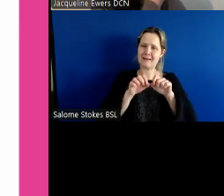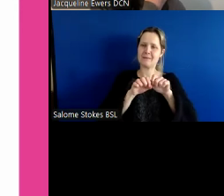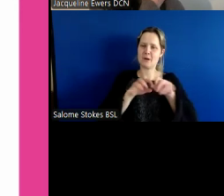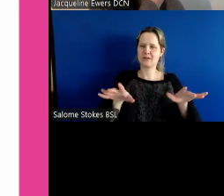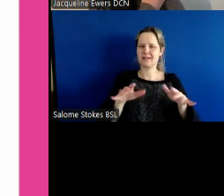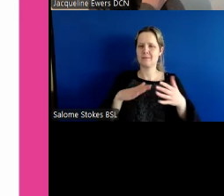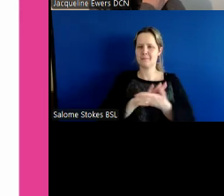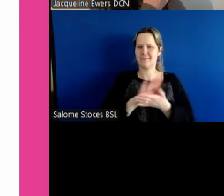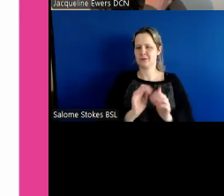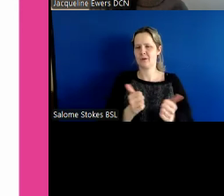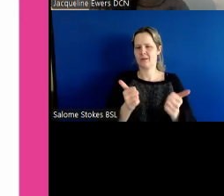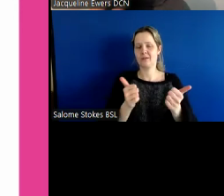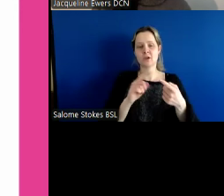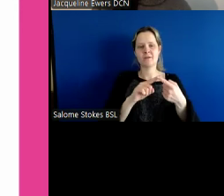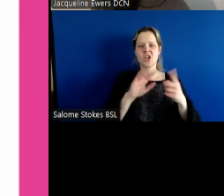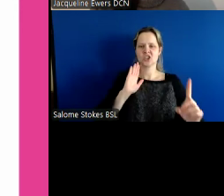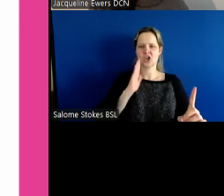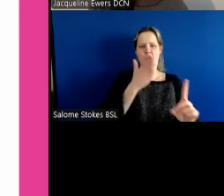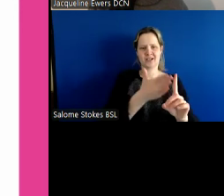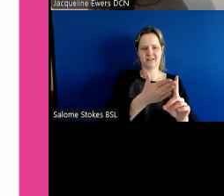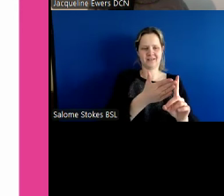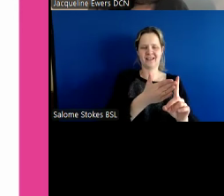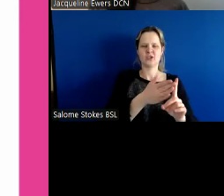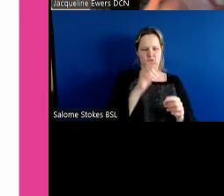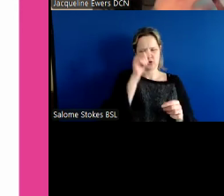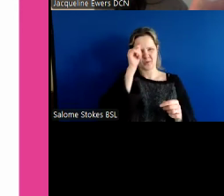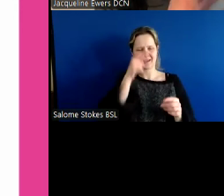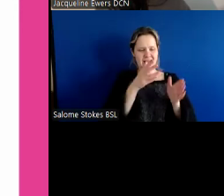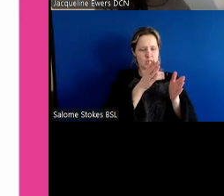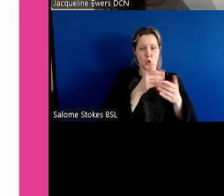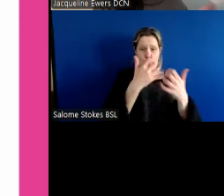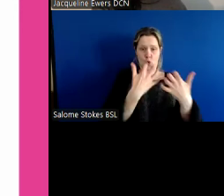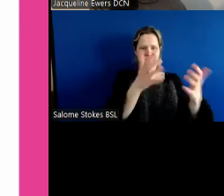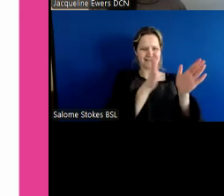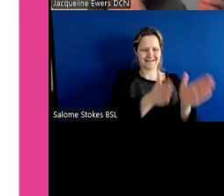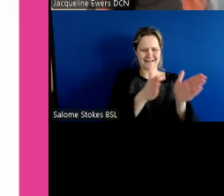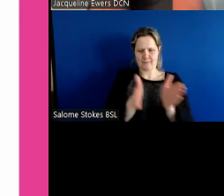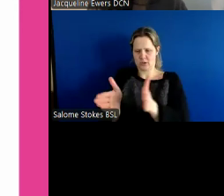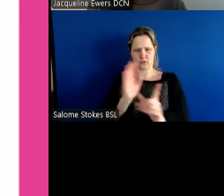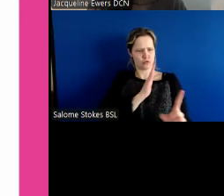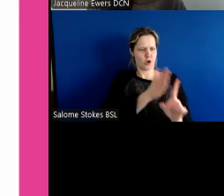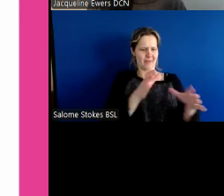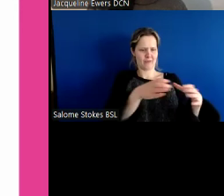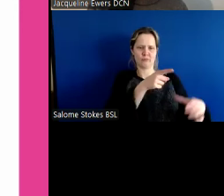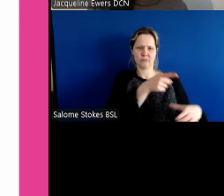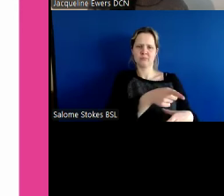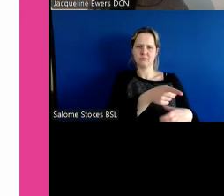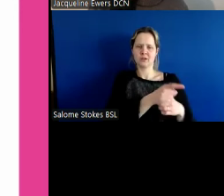We talked about the ability for it to segment. For you to segment your audience and really create relevant messaging.